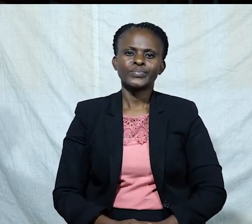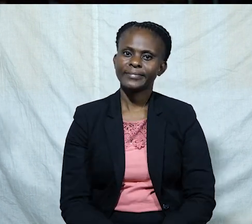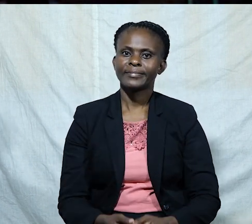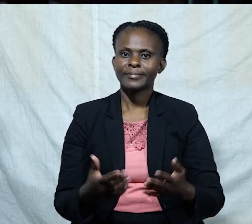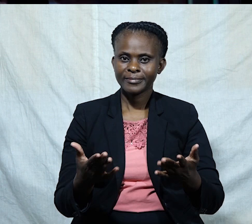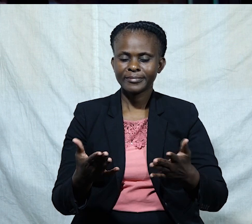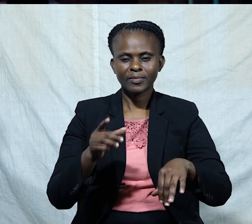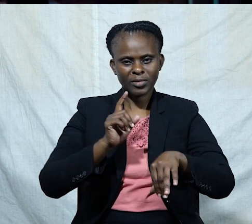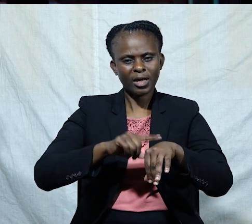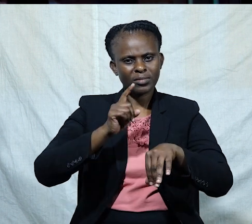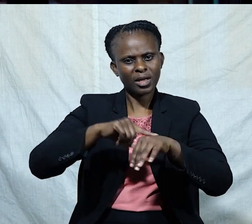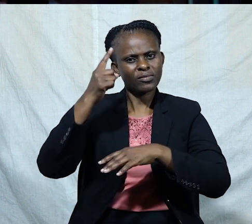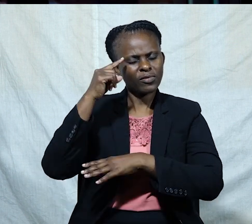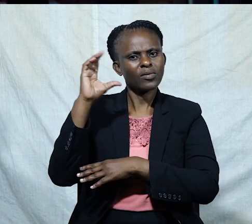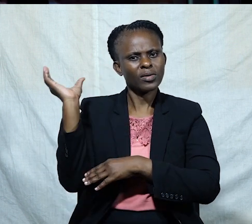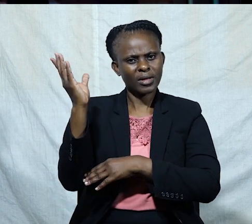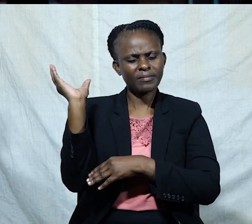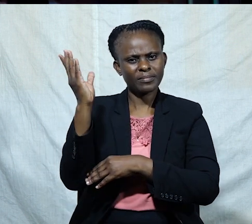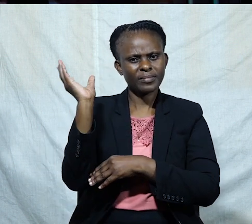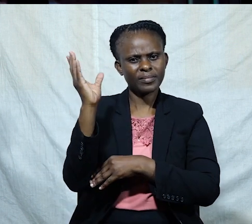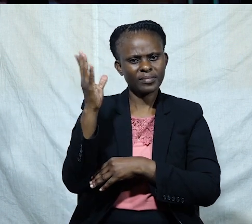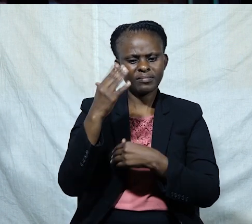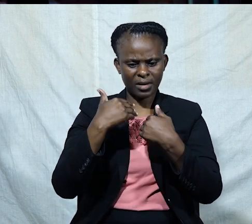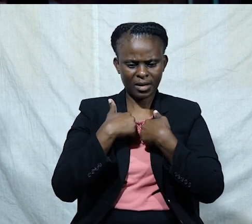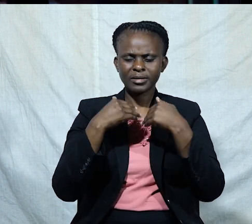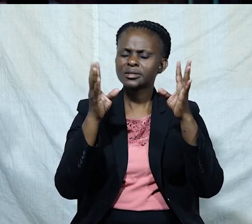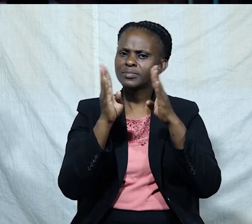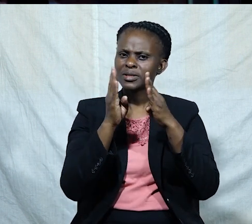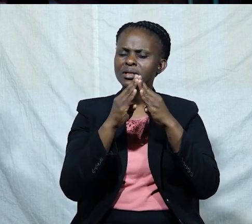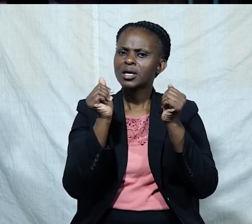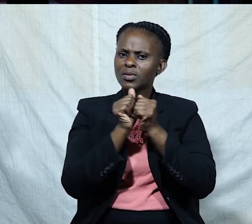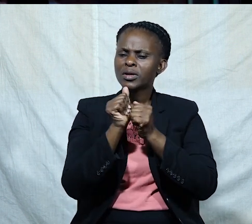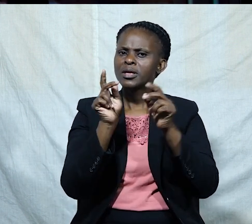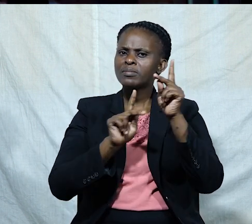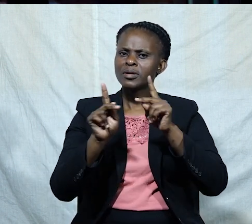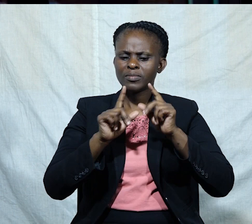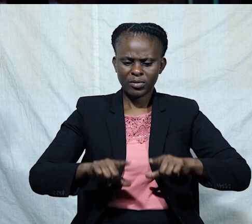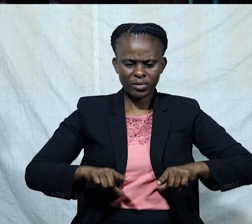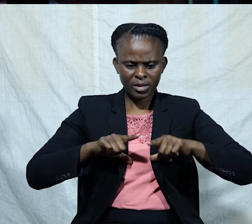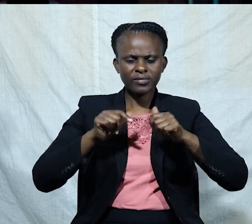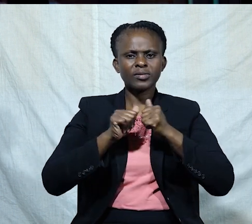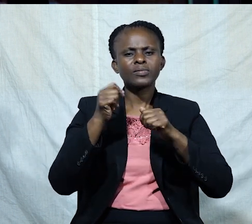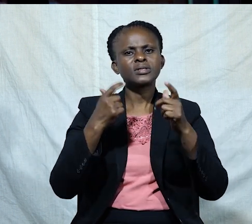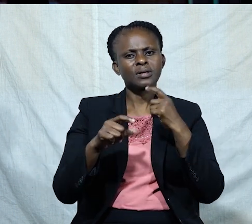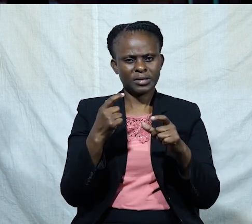During the campaigns, I had a meeting with people living with a disability that